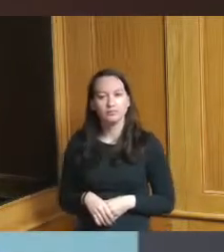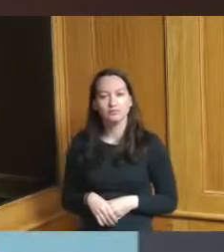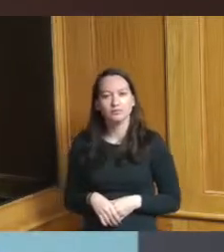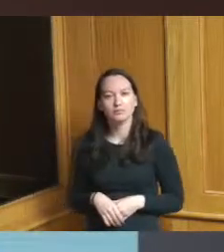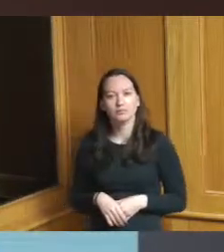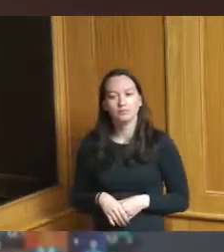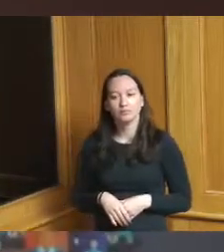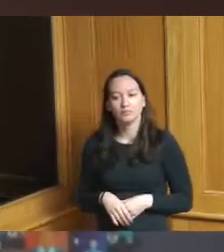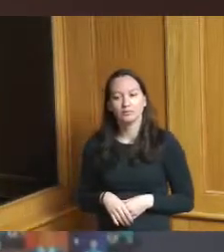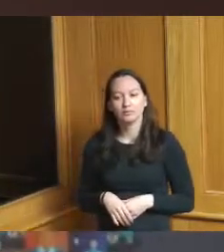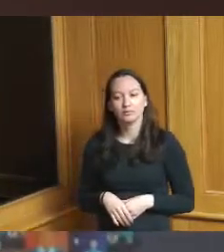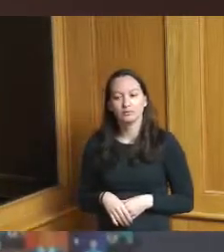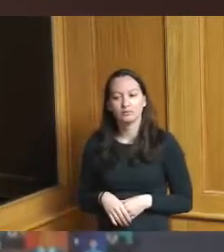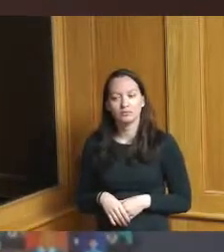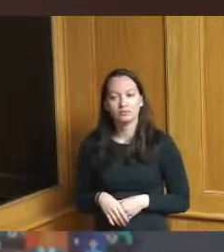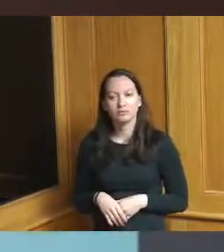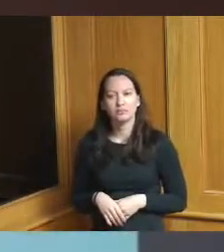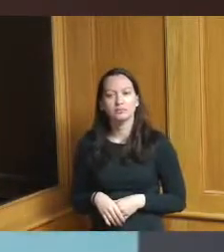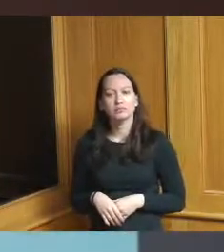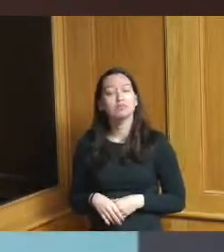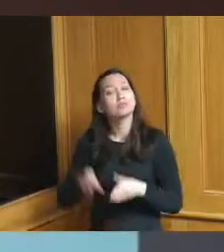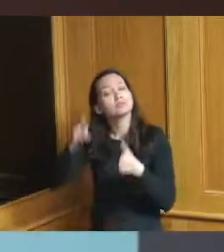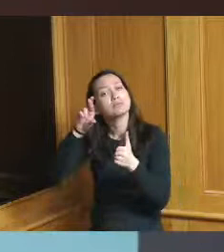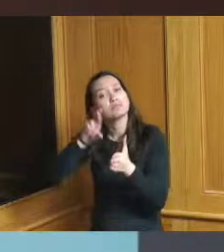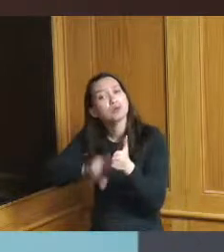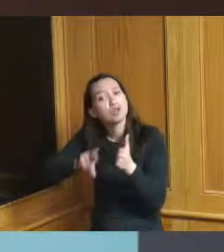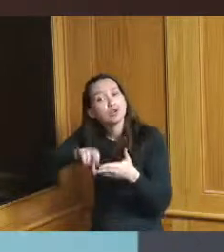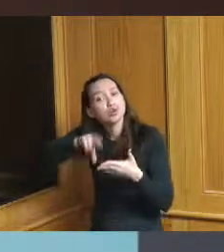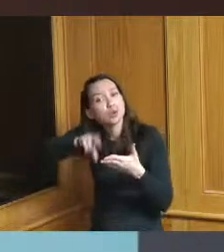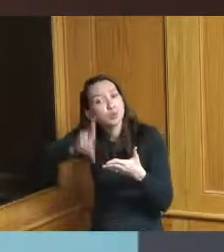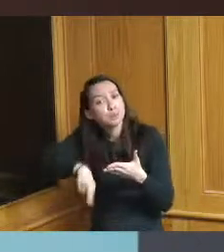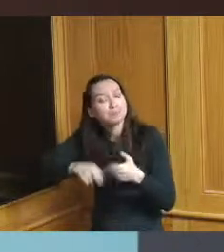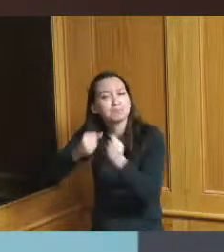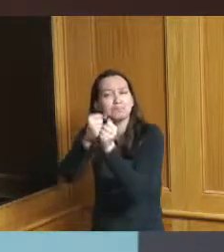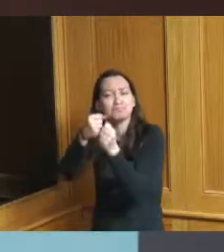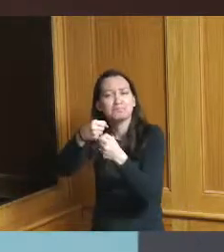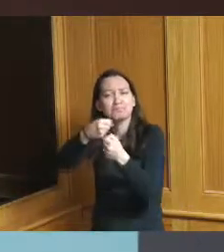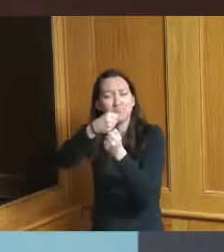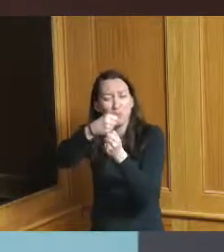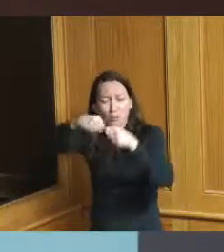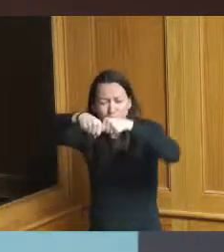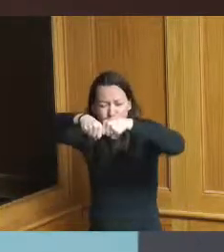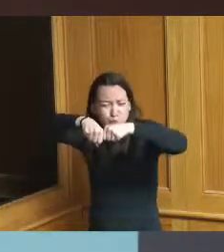sorry so our research results really break down into a couple of areas and we're going